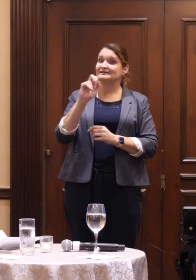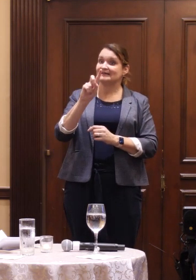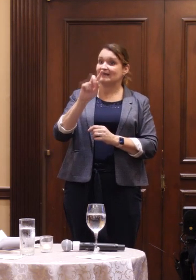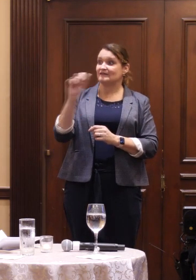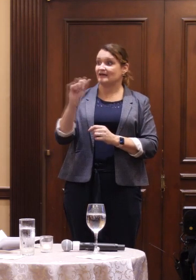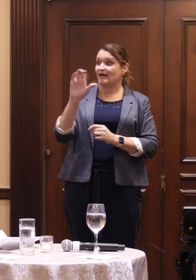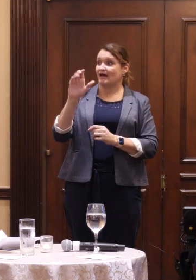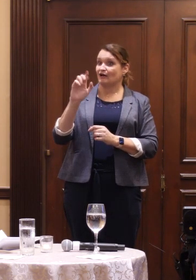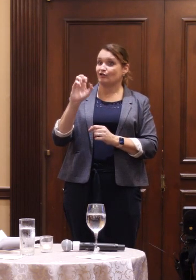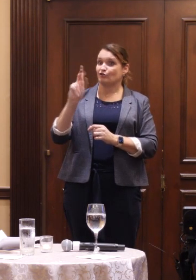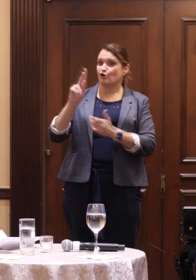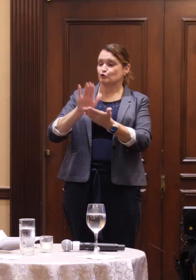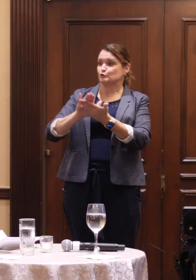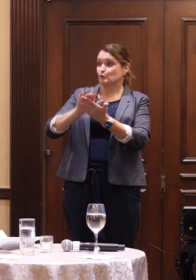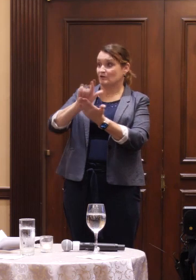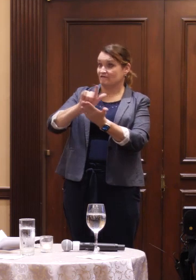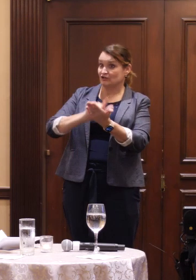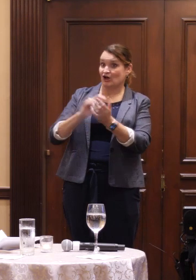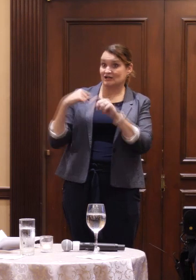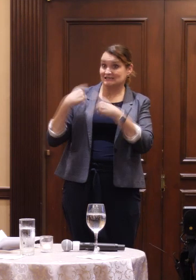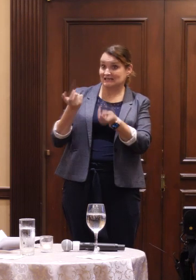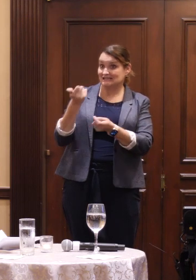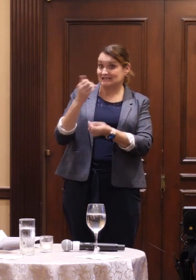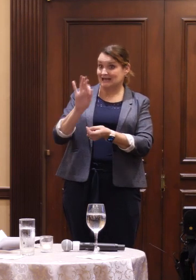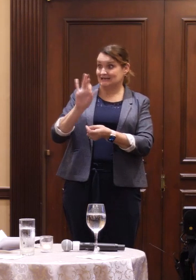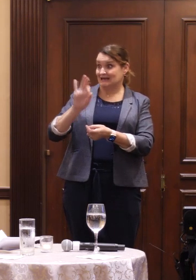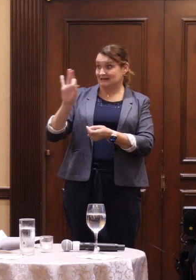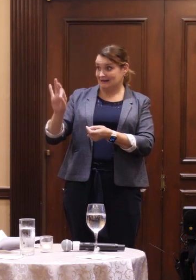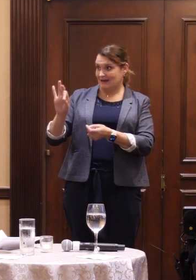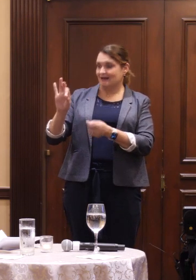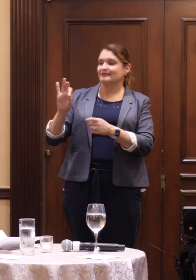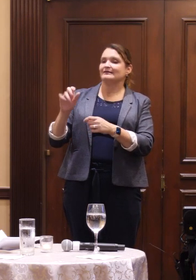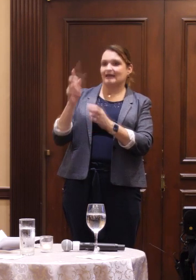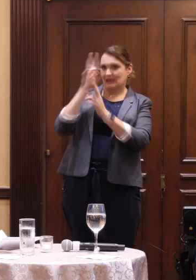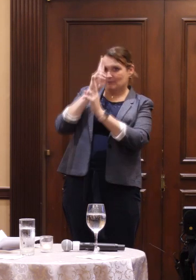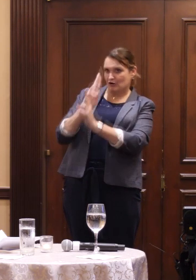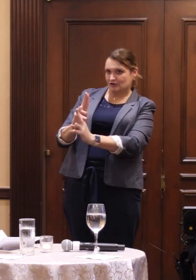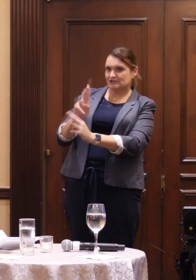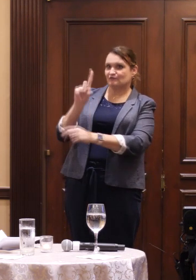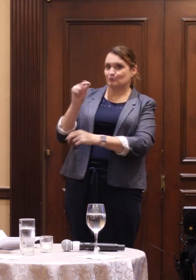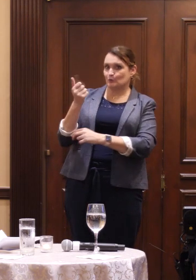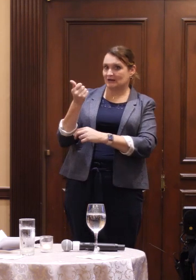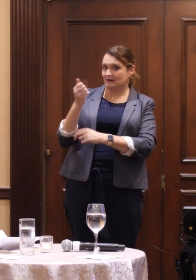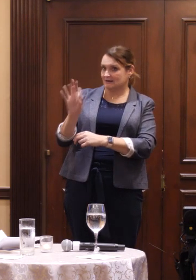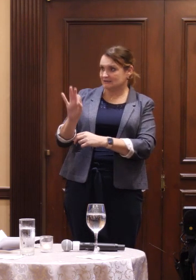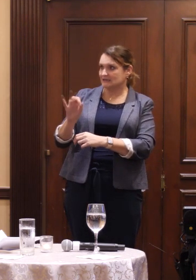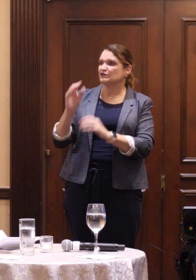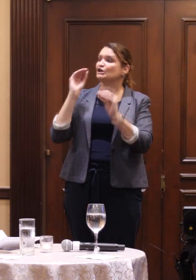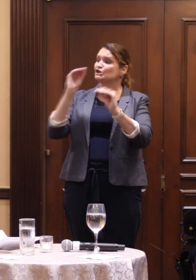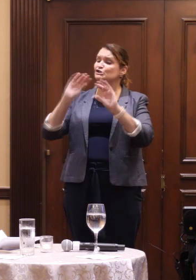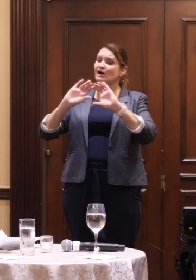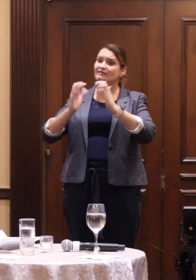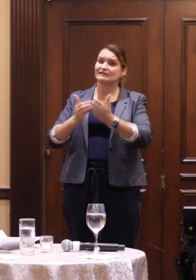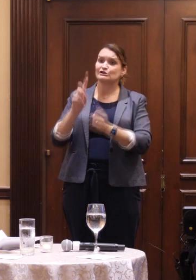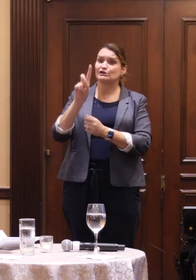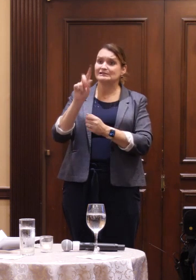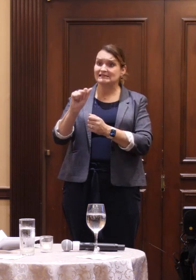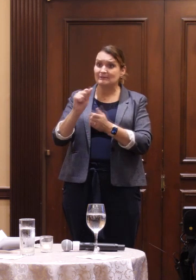since 1989 Emeritus from 2014. he taught courses on disability rights law constitutional law and